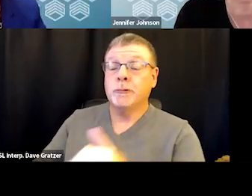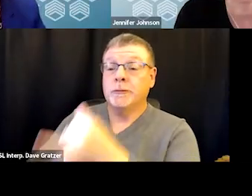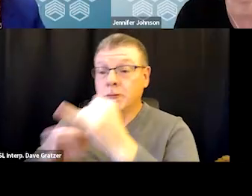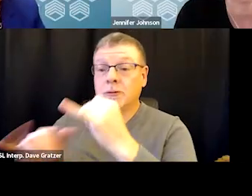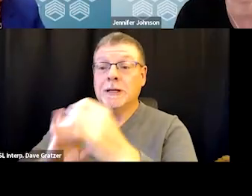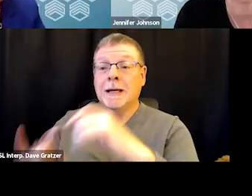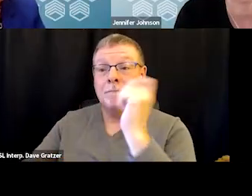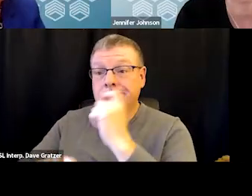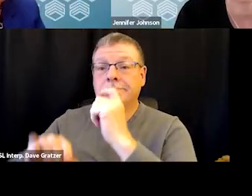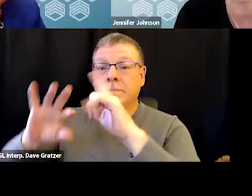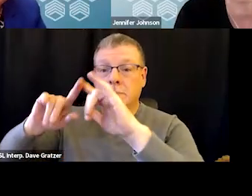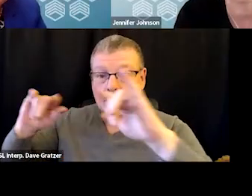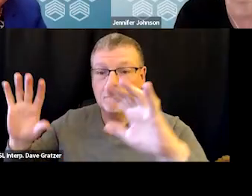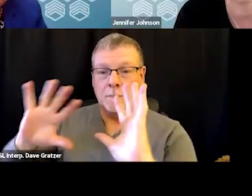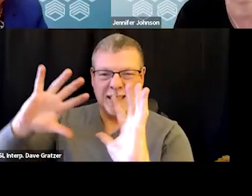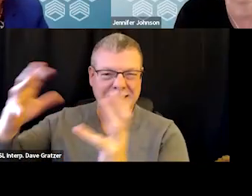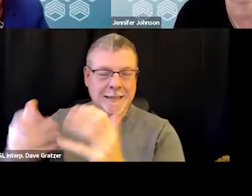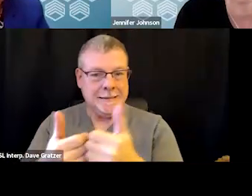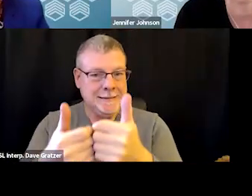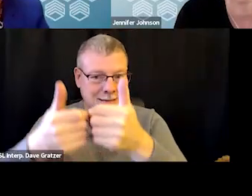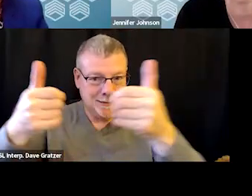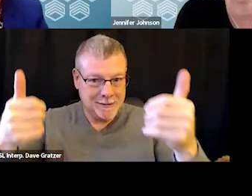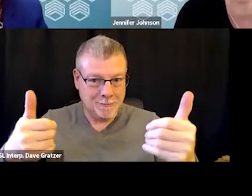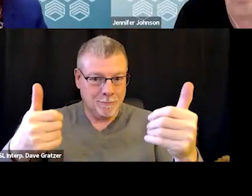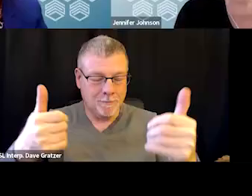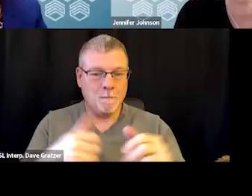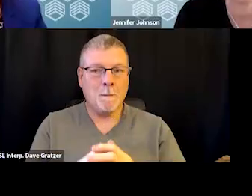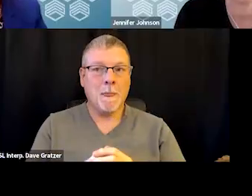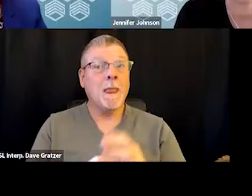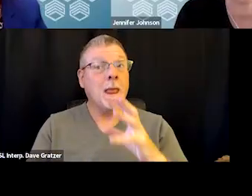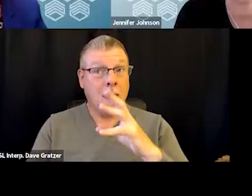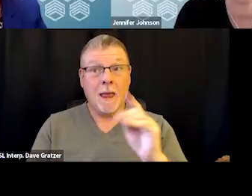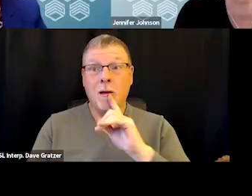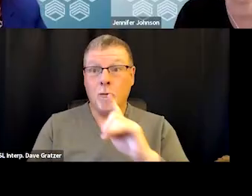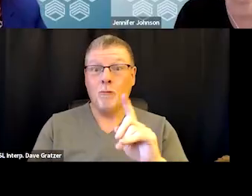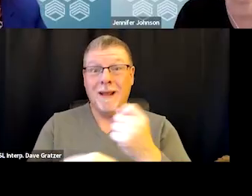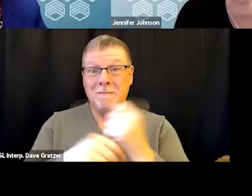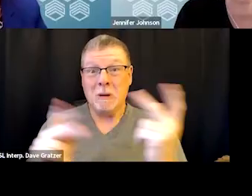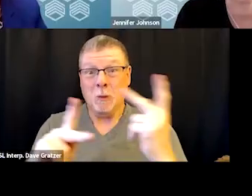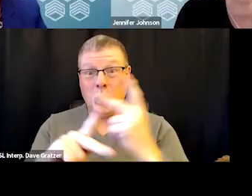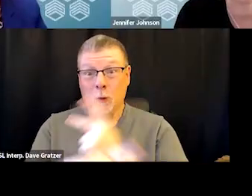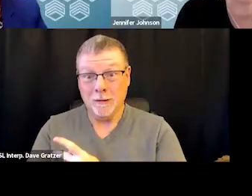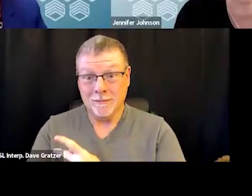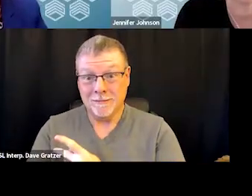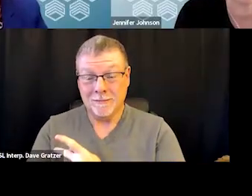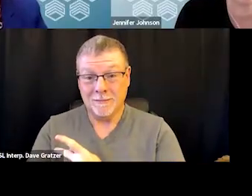with the prescribed medication and, uh, can really make them feel worse. And I know we used to see that.